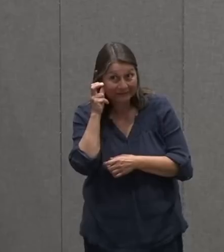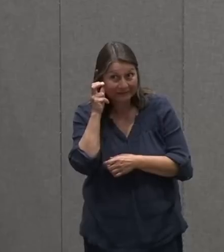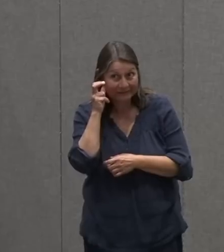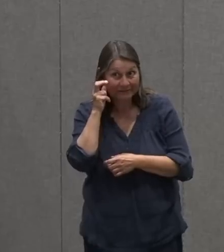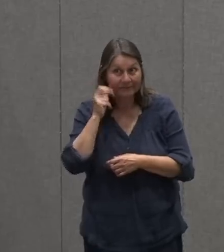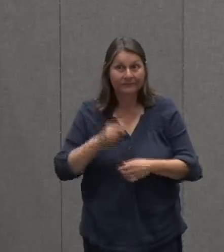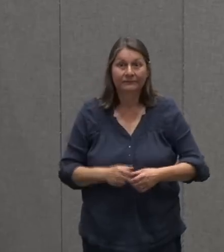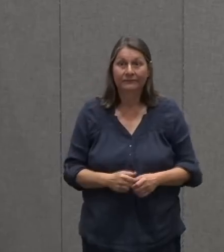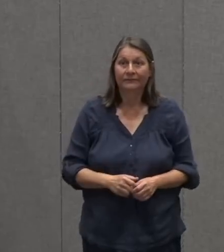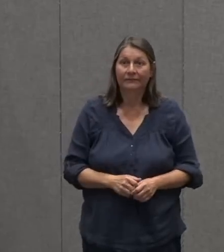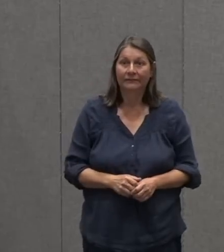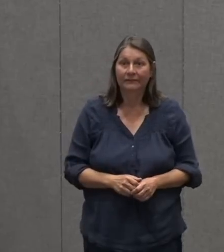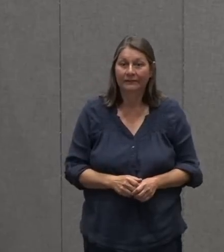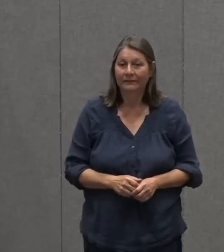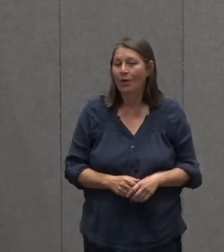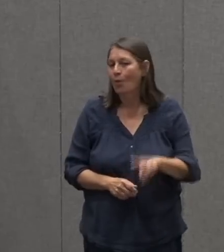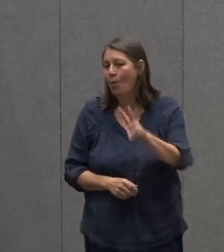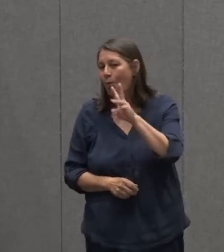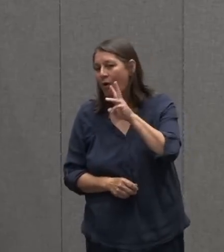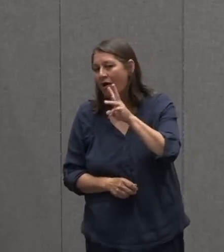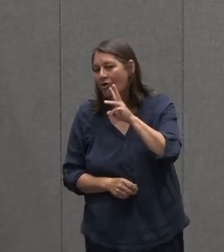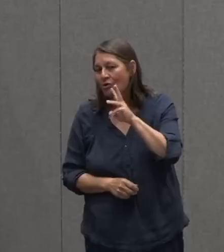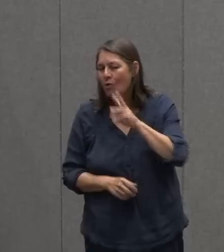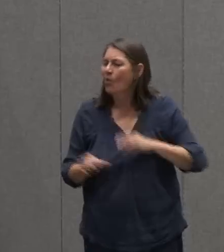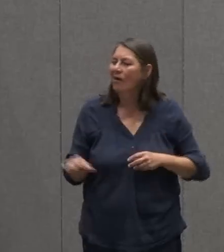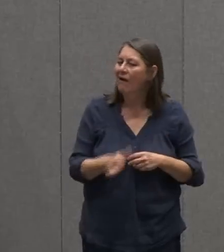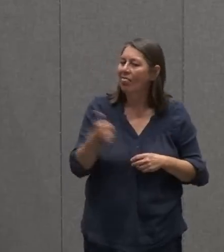So do you think it's water? Or do you think it's something else?